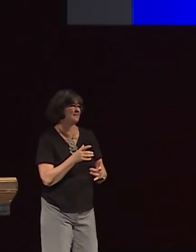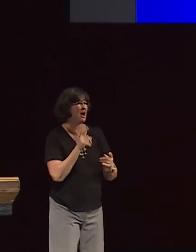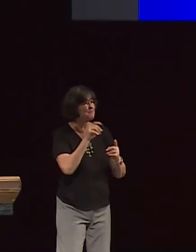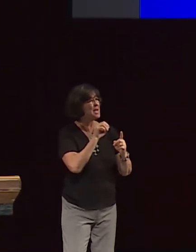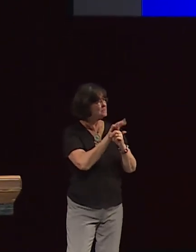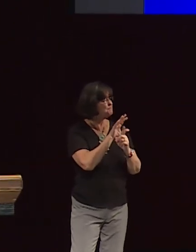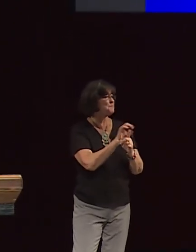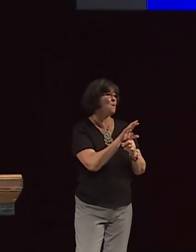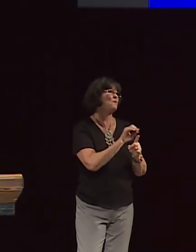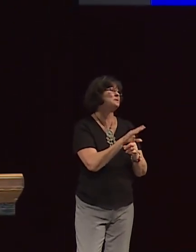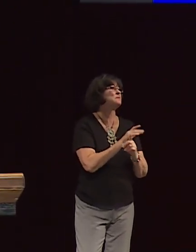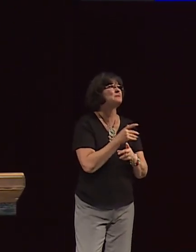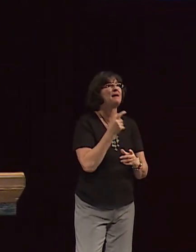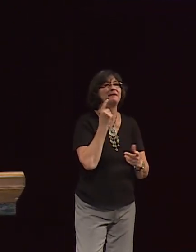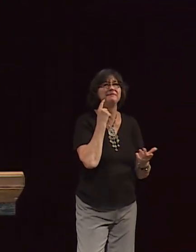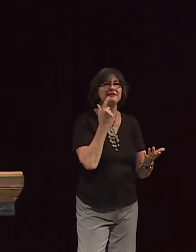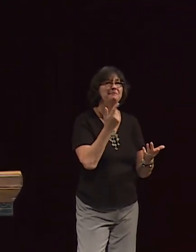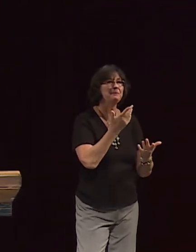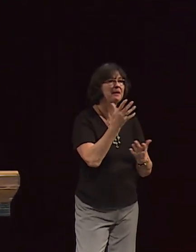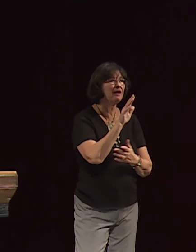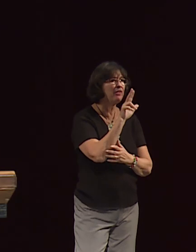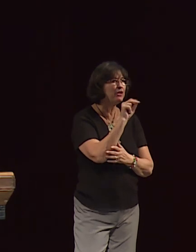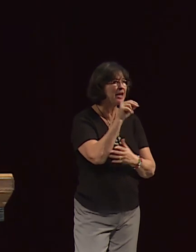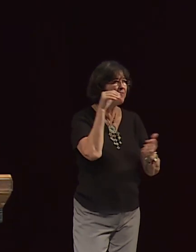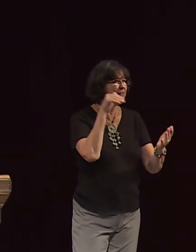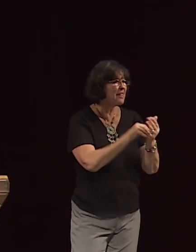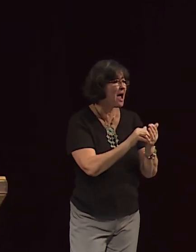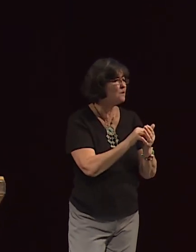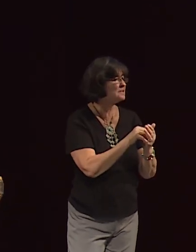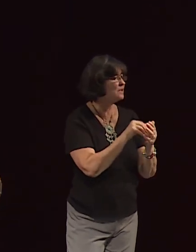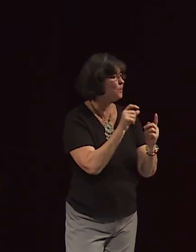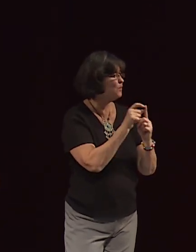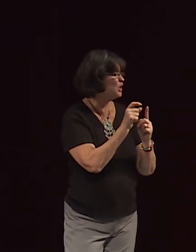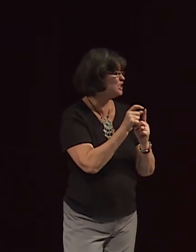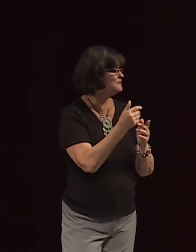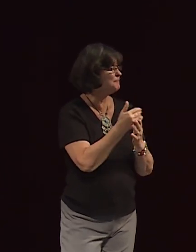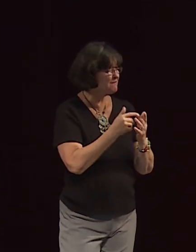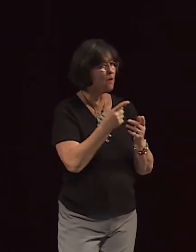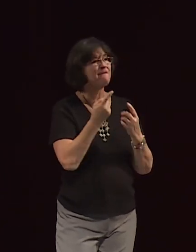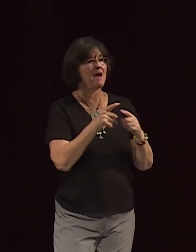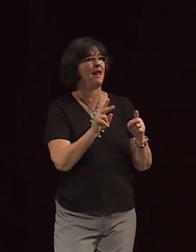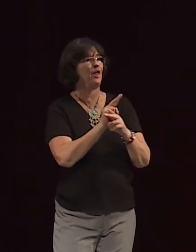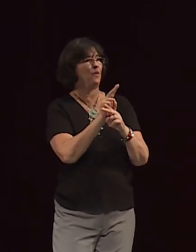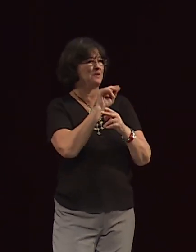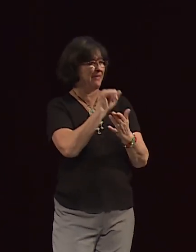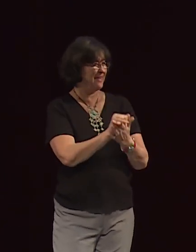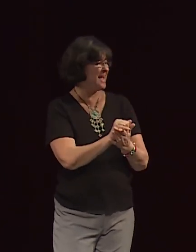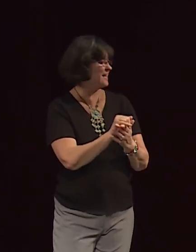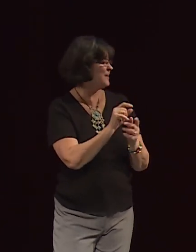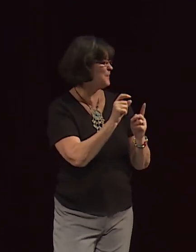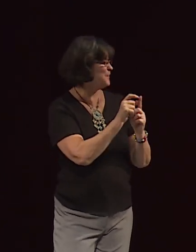that promotes language acquisition? I think really it's exposure. Um, 30,000...